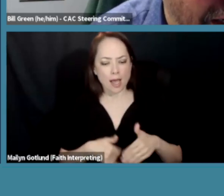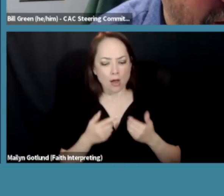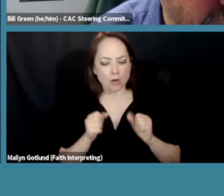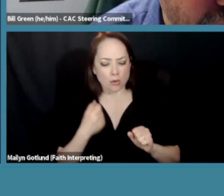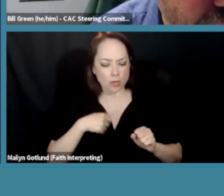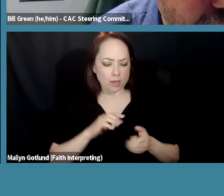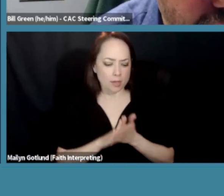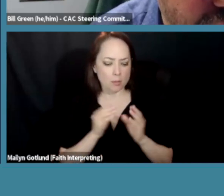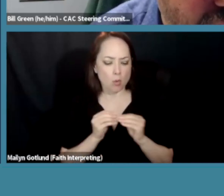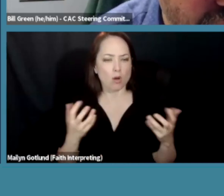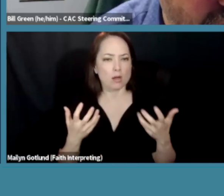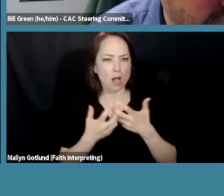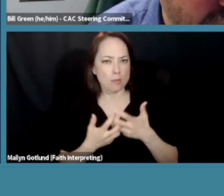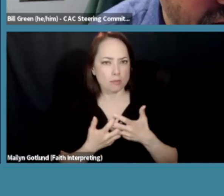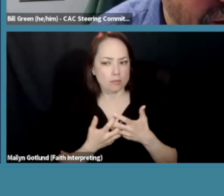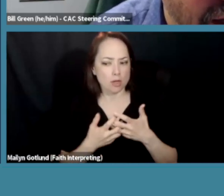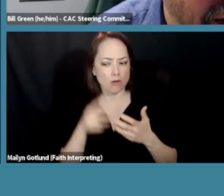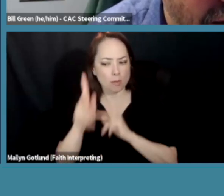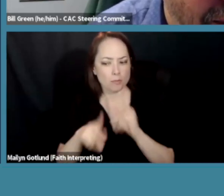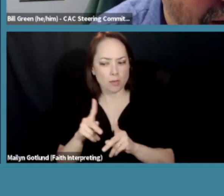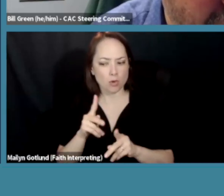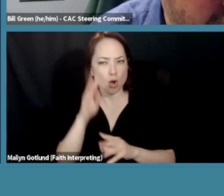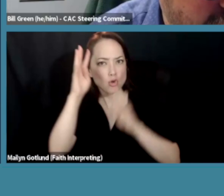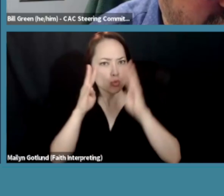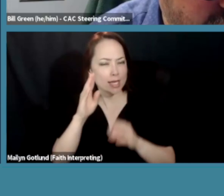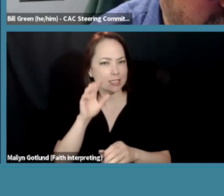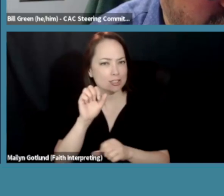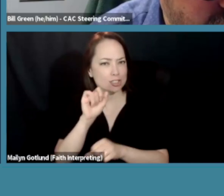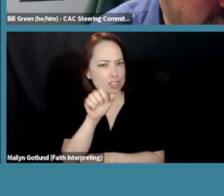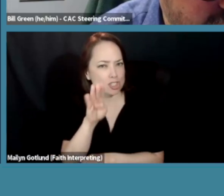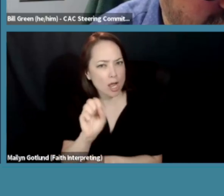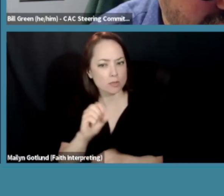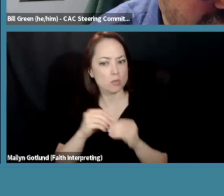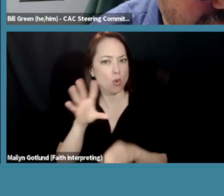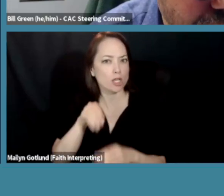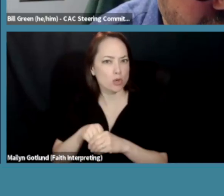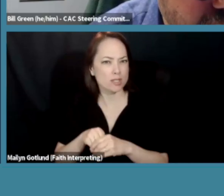accommodating to folks and create jobs that are actually inclusive by analyzing our dress code, is it necessary?